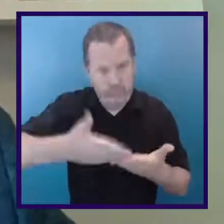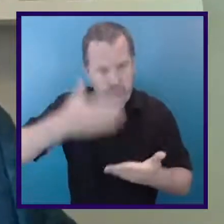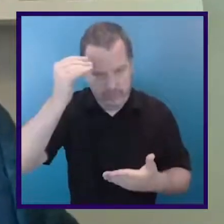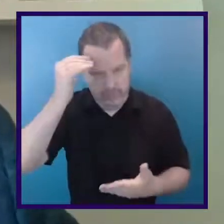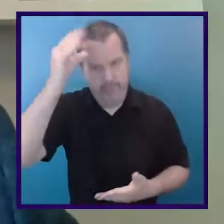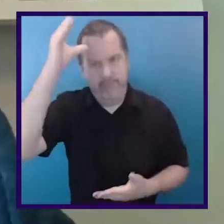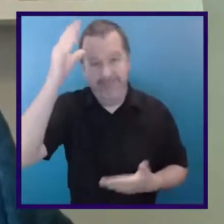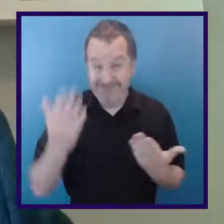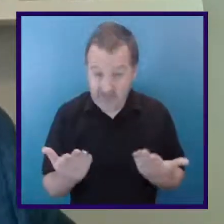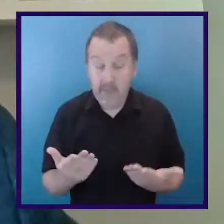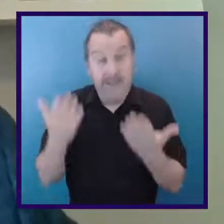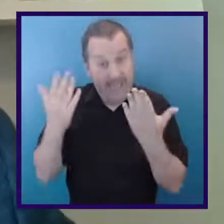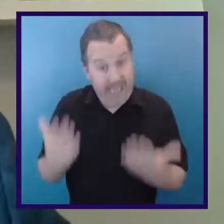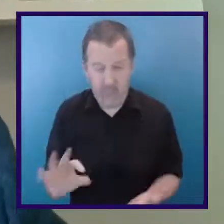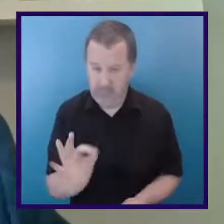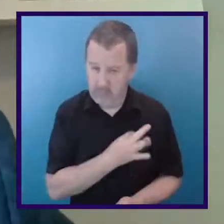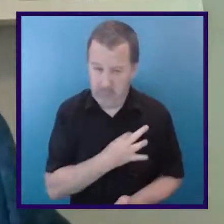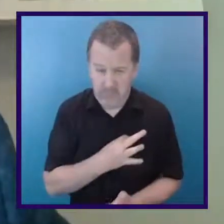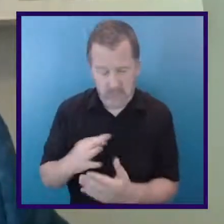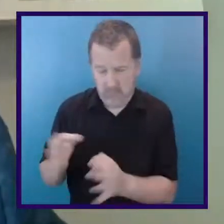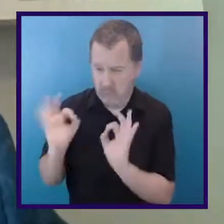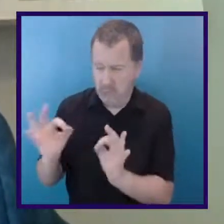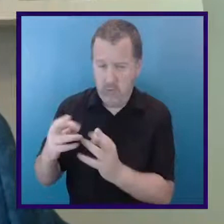And we now are in a privileged position to know from very robust research that has been